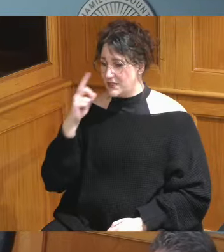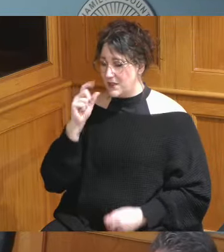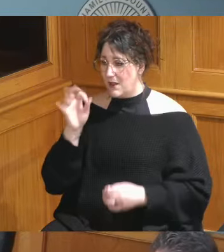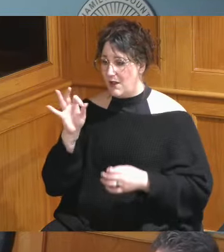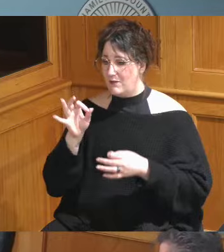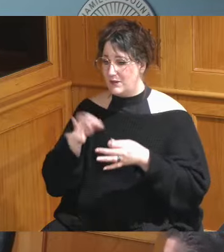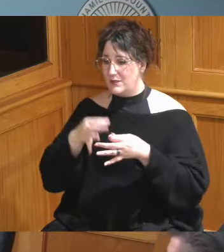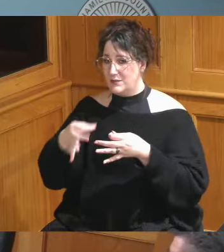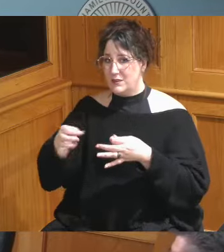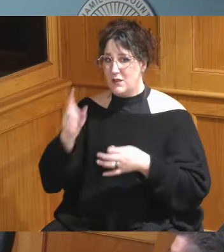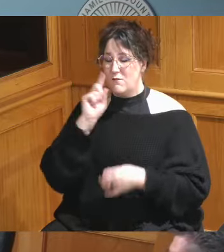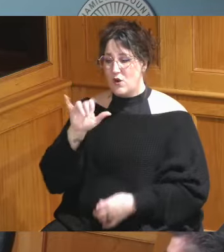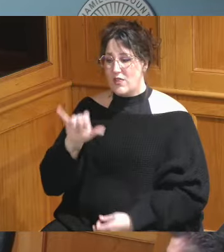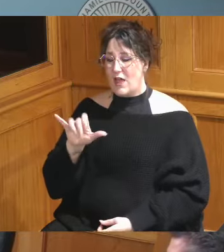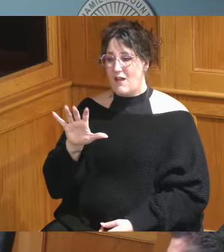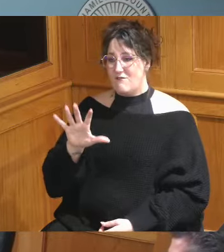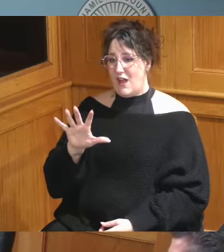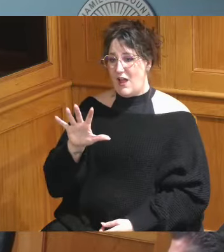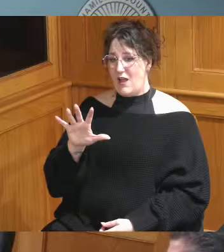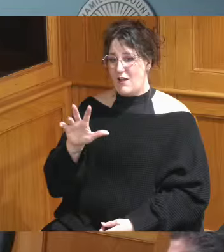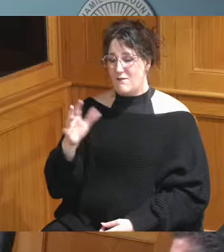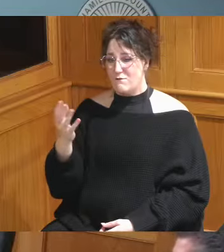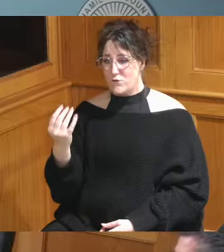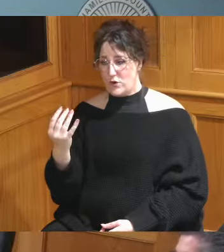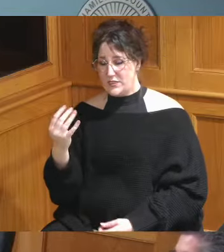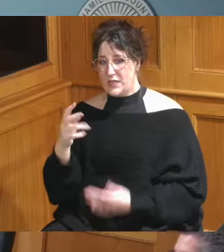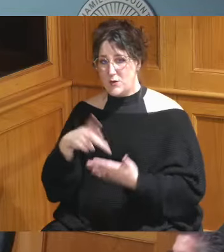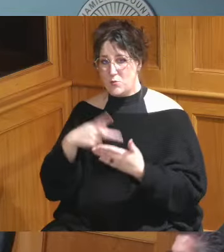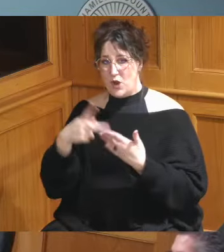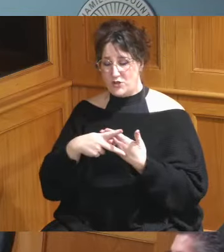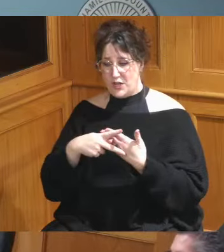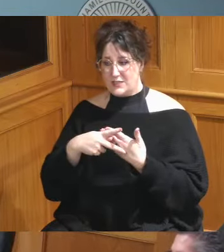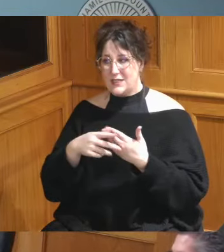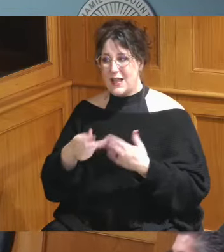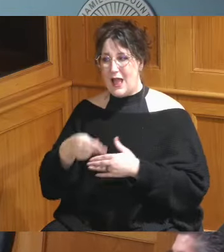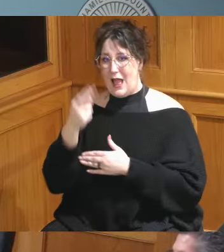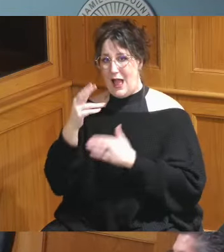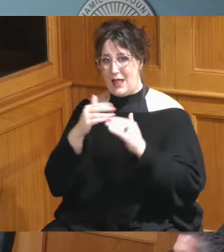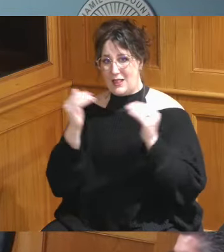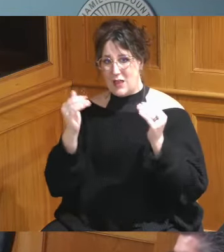just on that 514 project, I just wanted to say just at a very high level, board hasn't seen